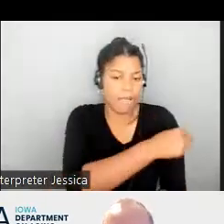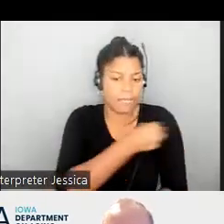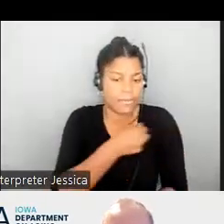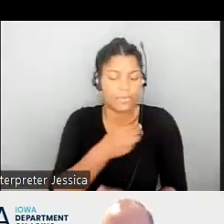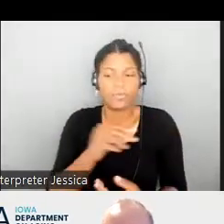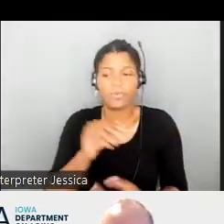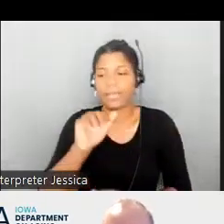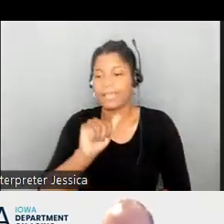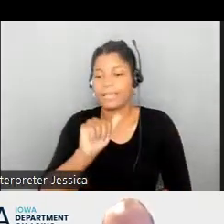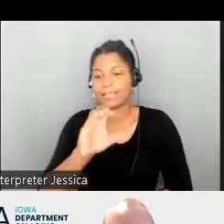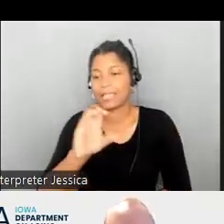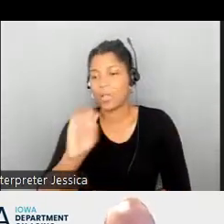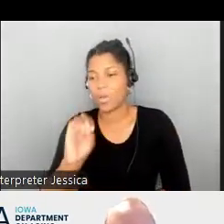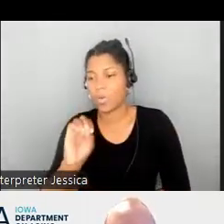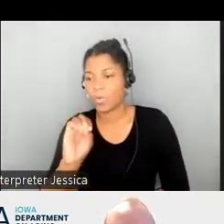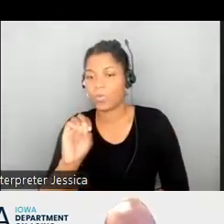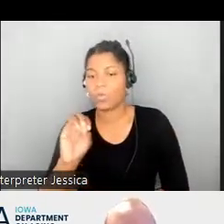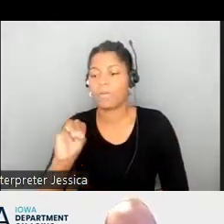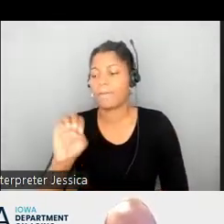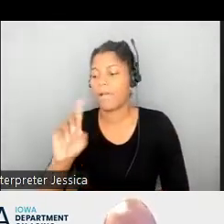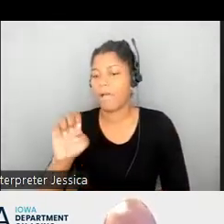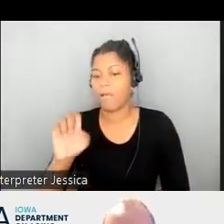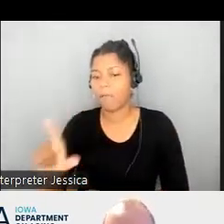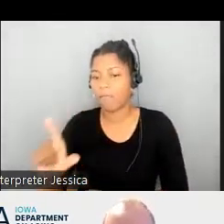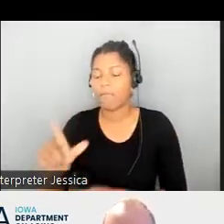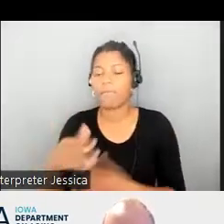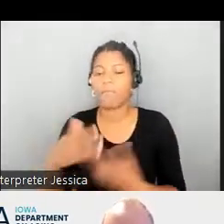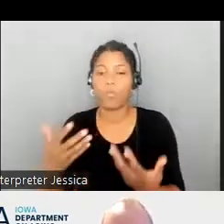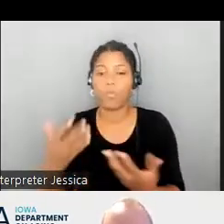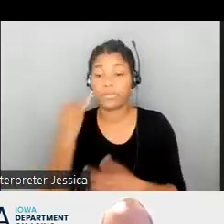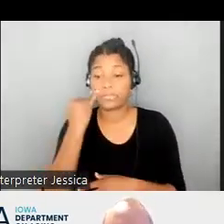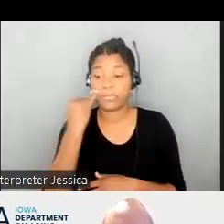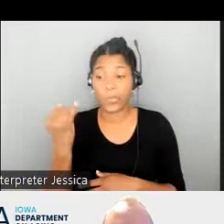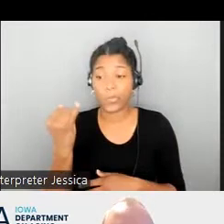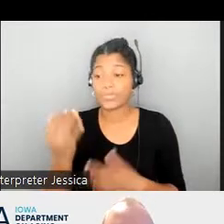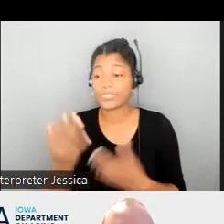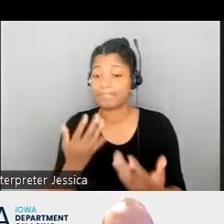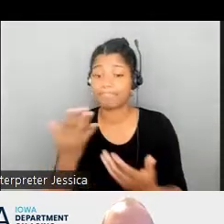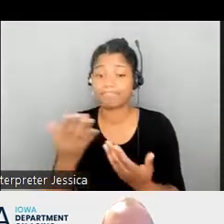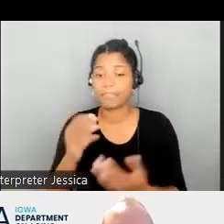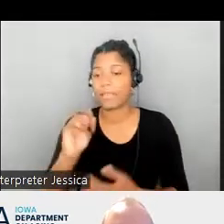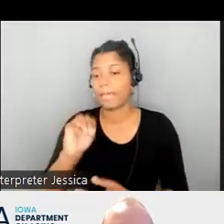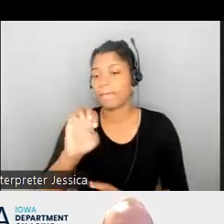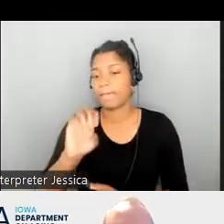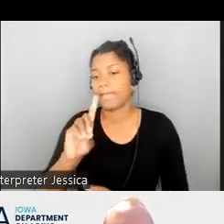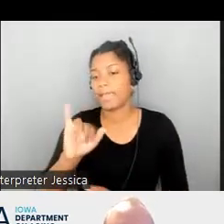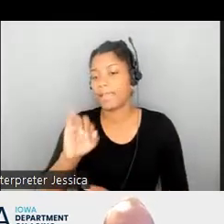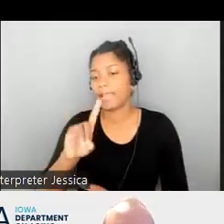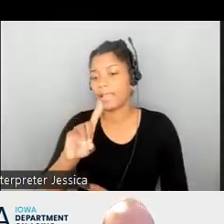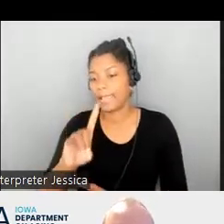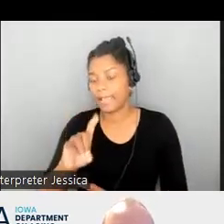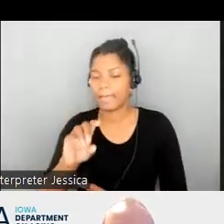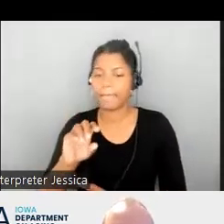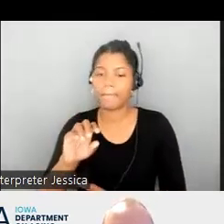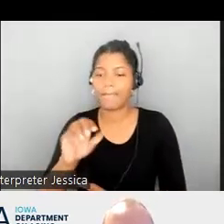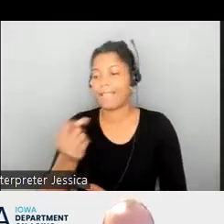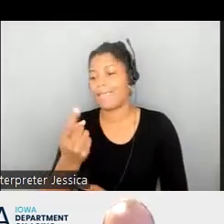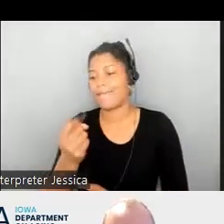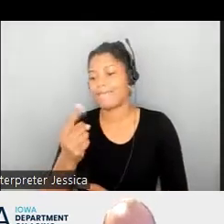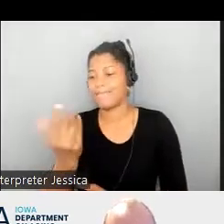purchasing models or if there is potential for Medicaid 1115 waiver. There are options out there.